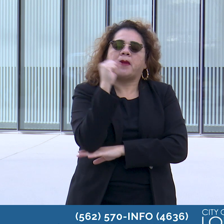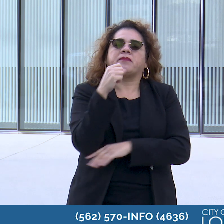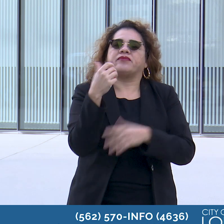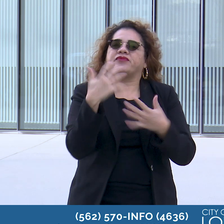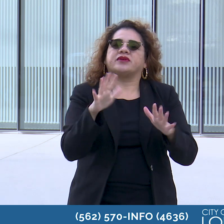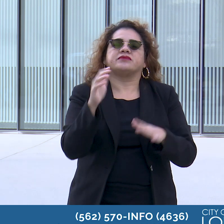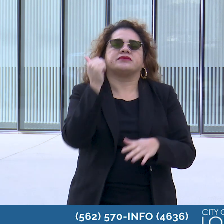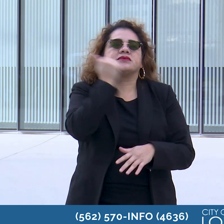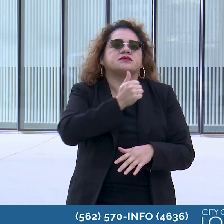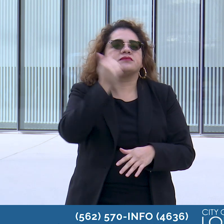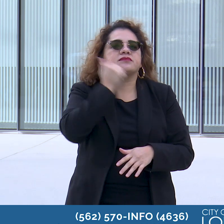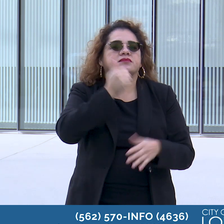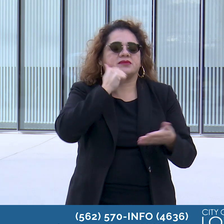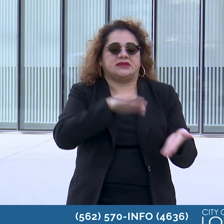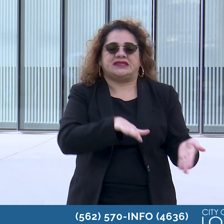deaths across the country.